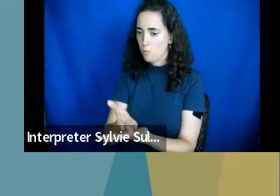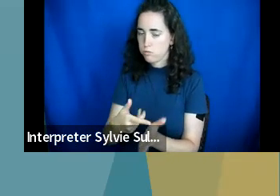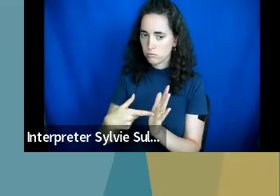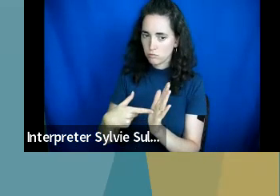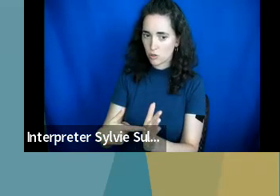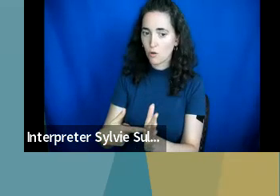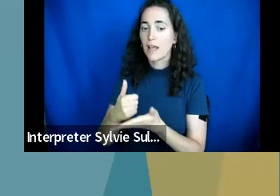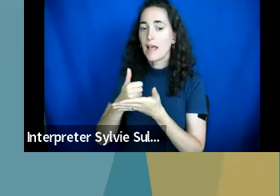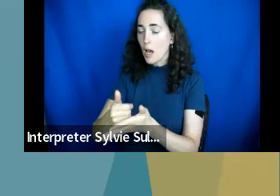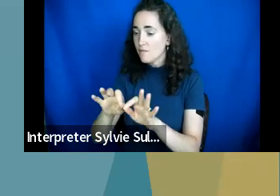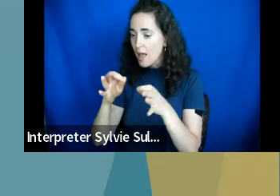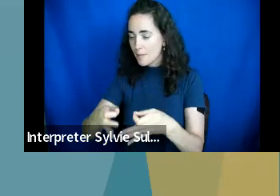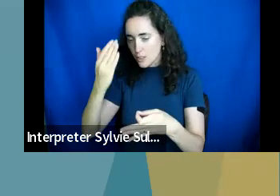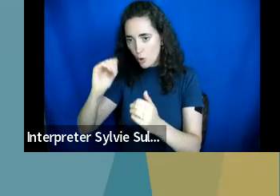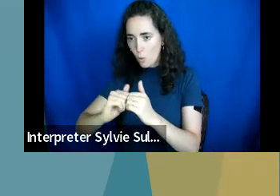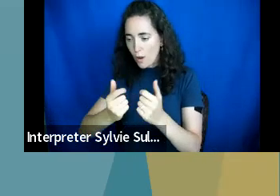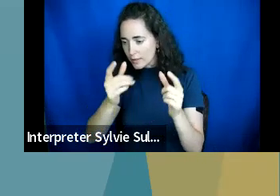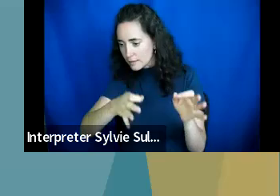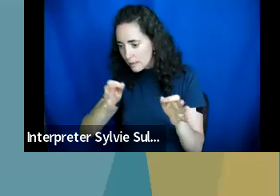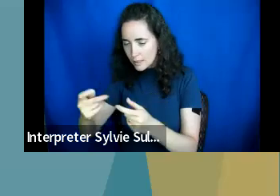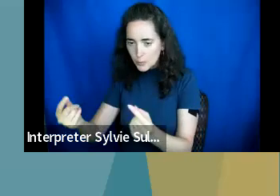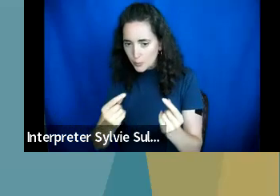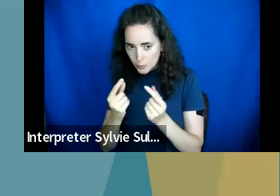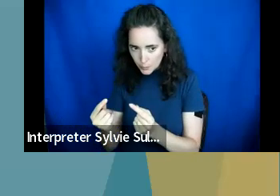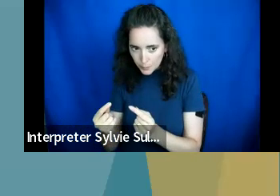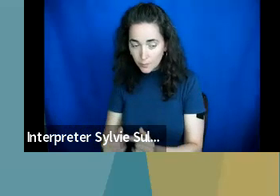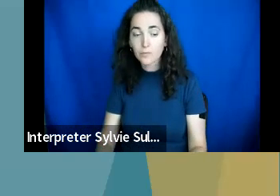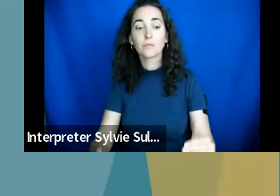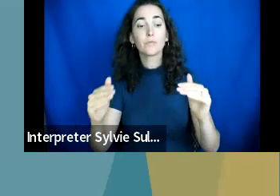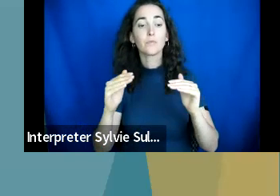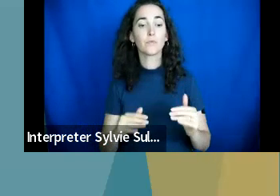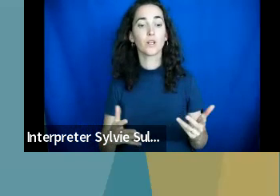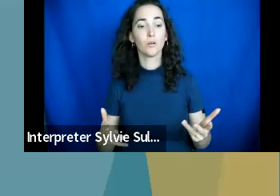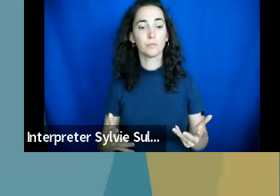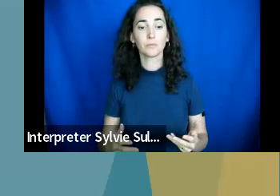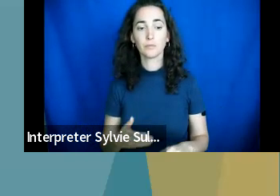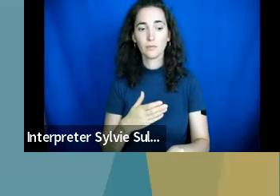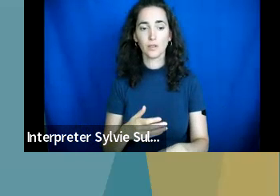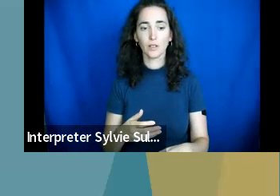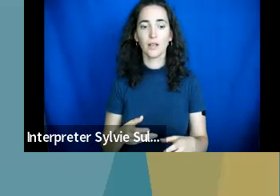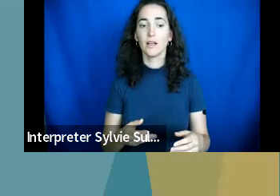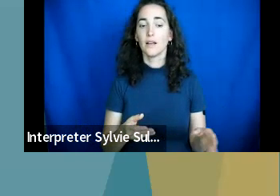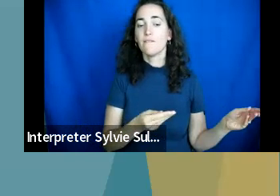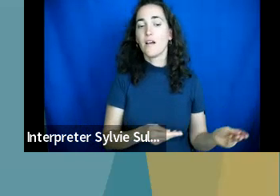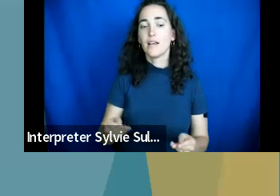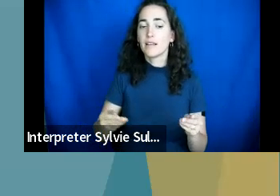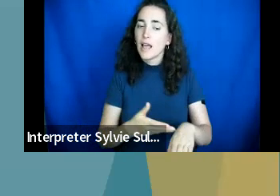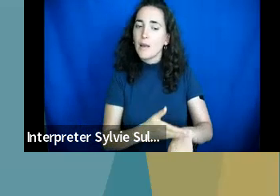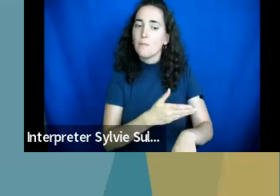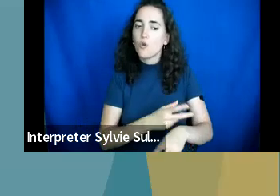the decision making process, and next is to facilitate improved coordination of care.